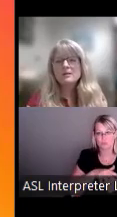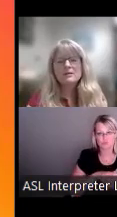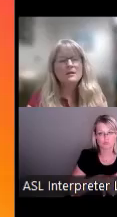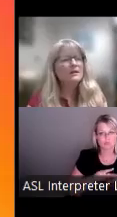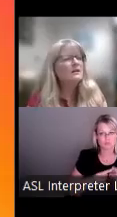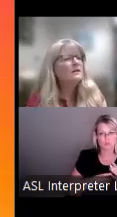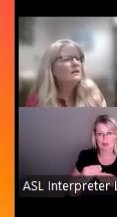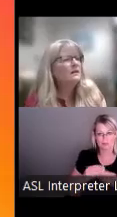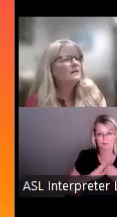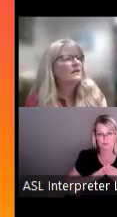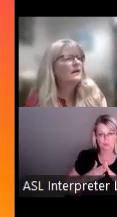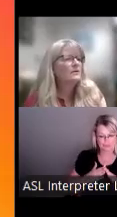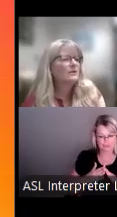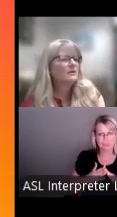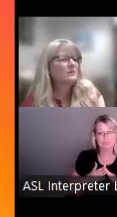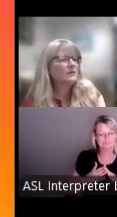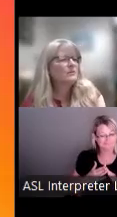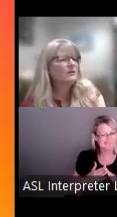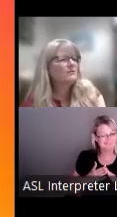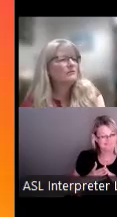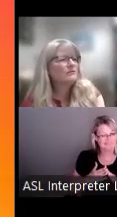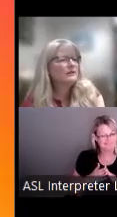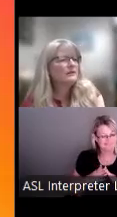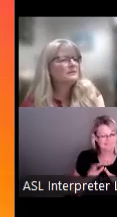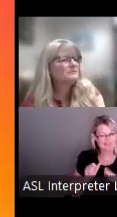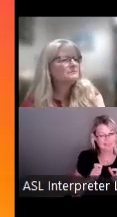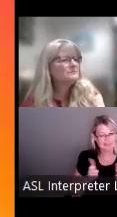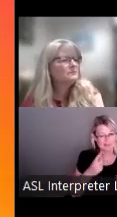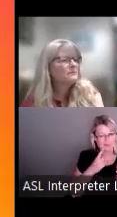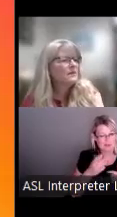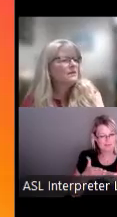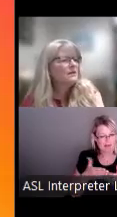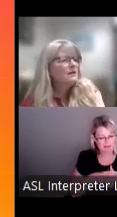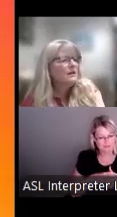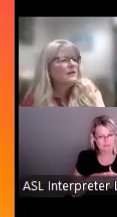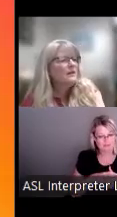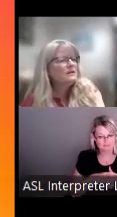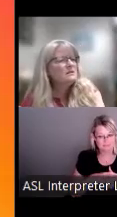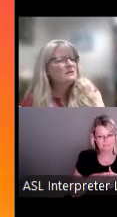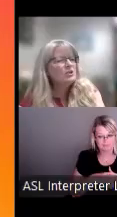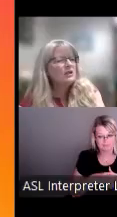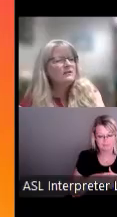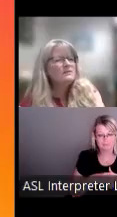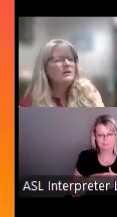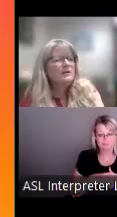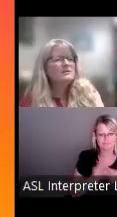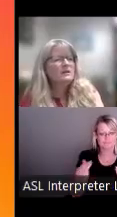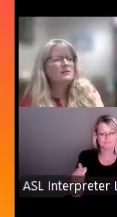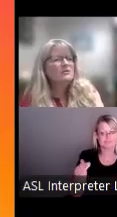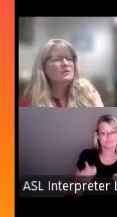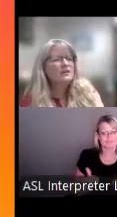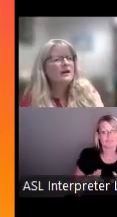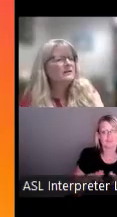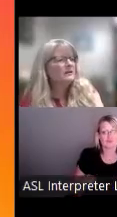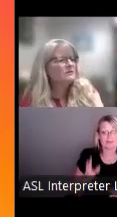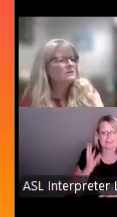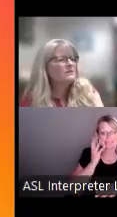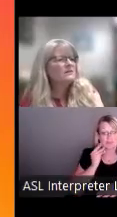community. Then that would be a pretty big red flag. And then does the child experience unusually high levels of